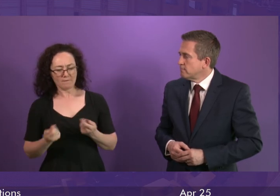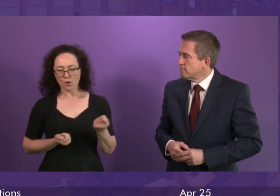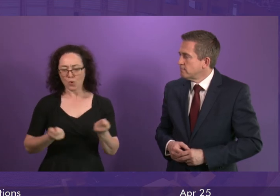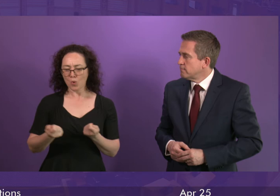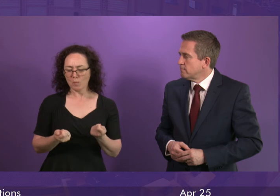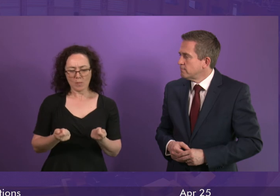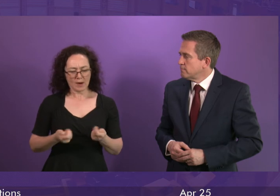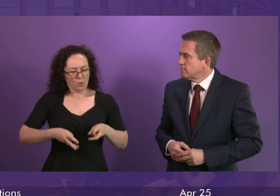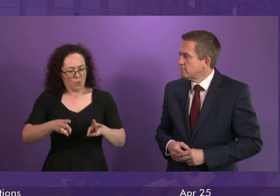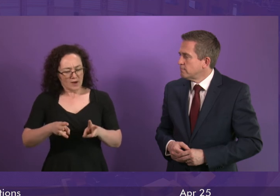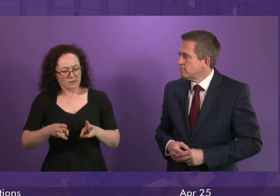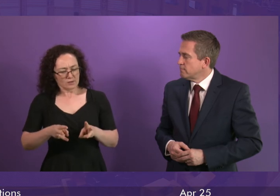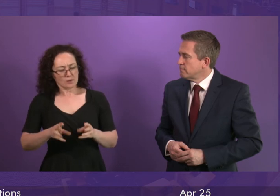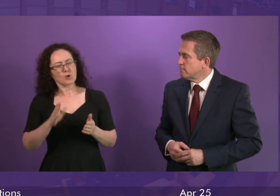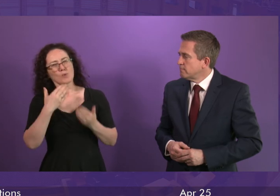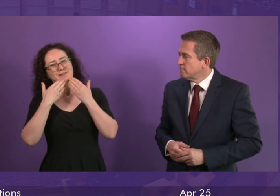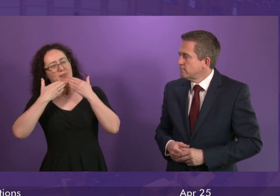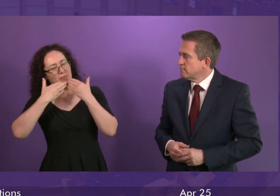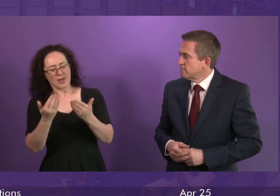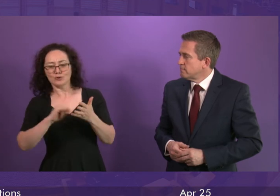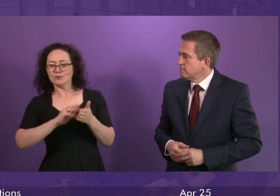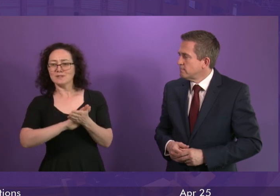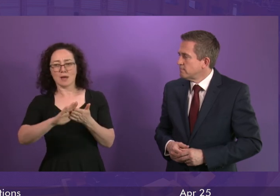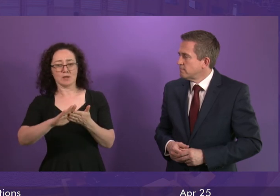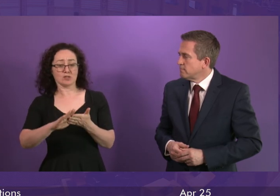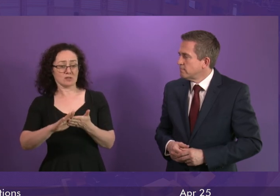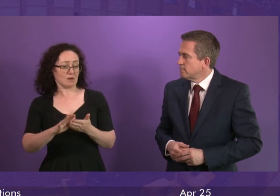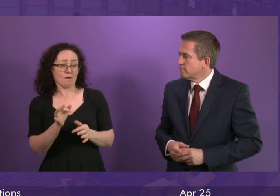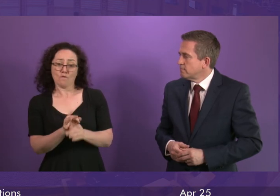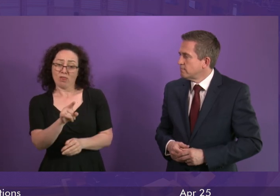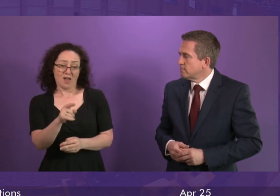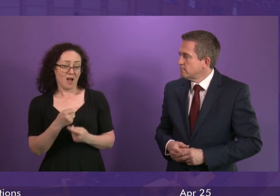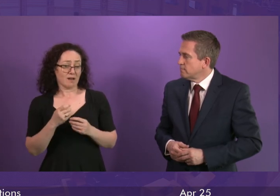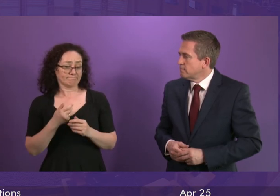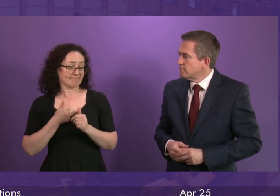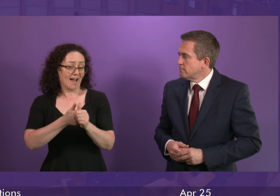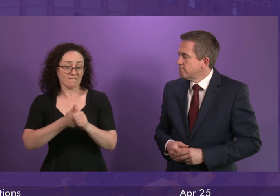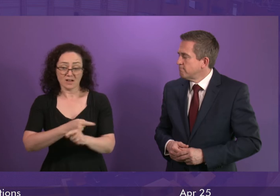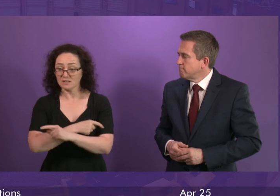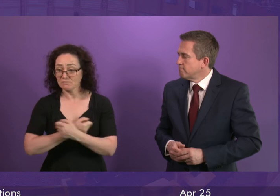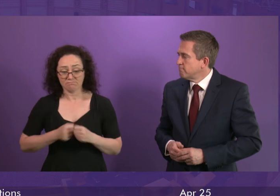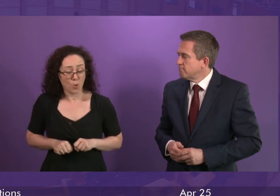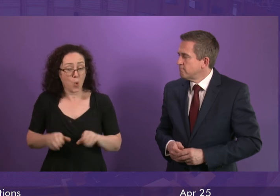I thank SAMH for the advice that it has made available and, as I have done already this